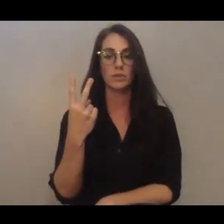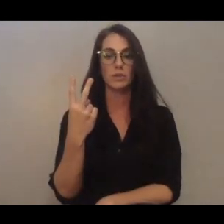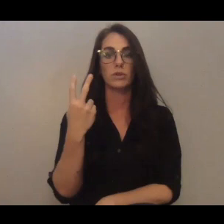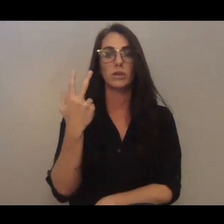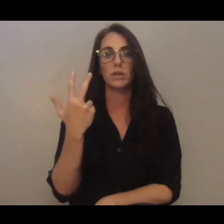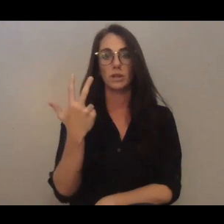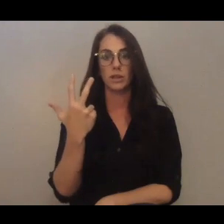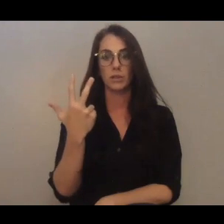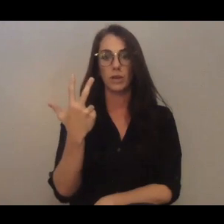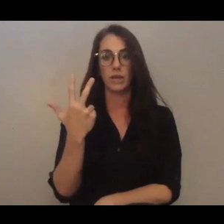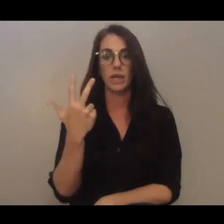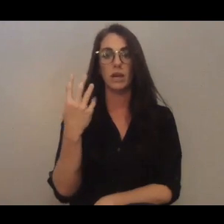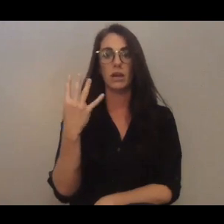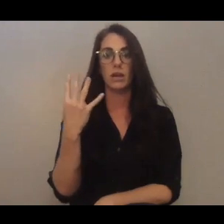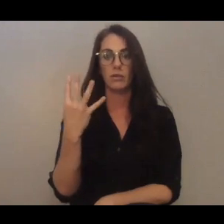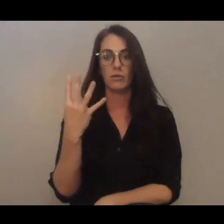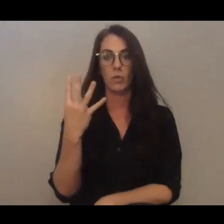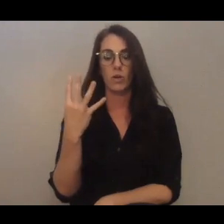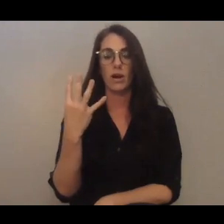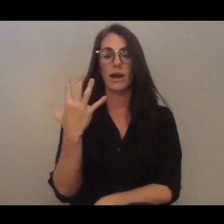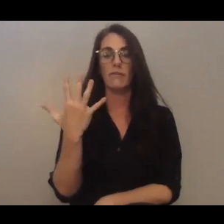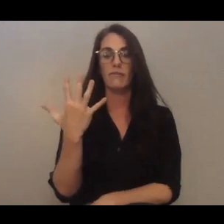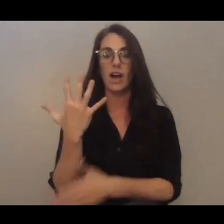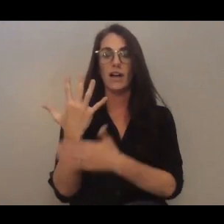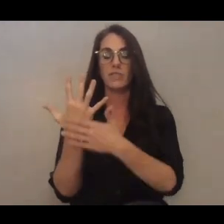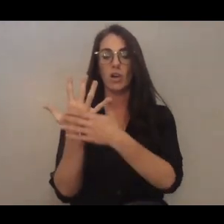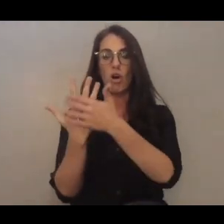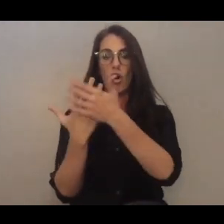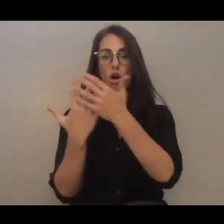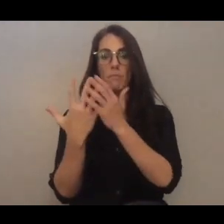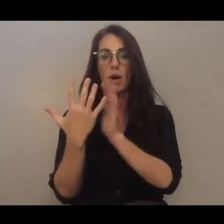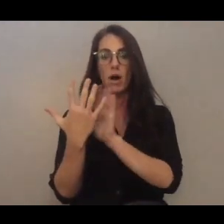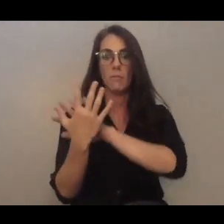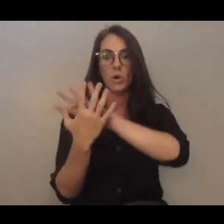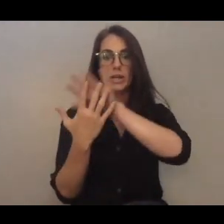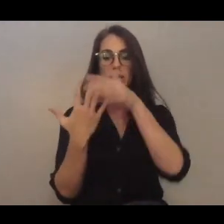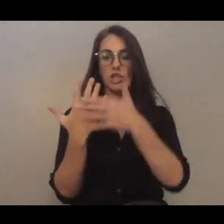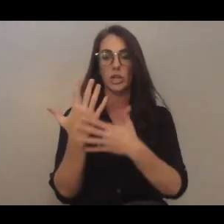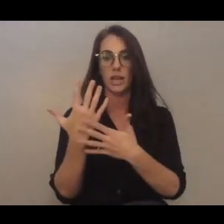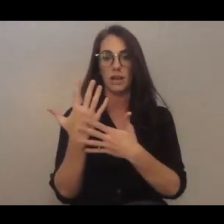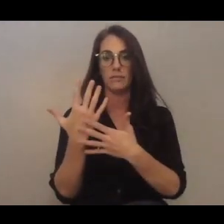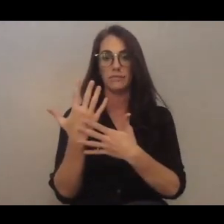2, 3, 4, and 5 they're all palm orientation in.